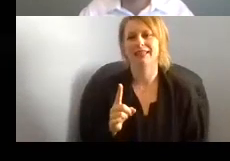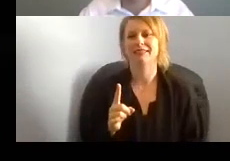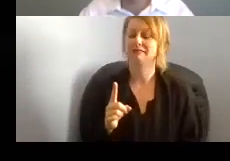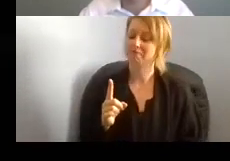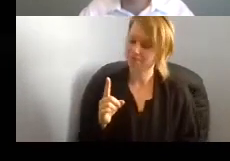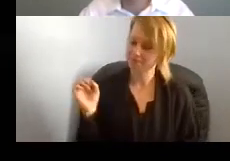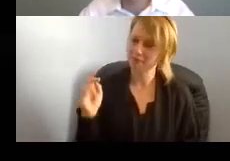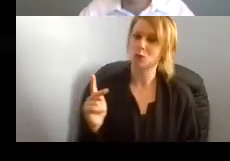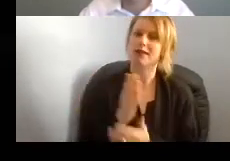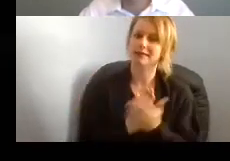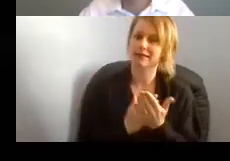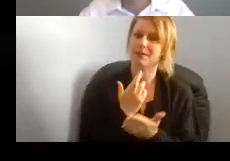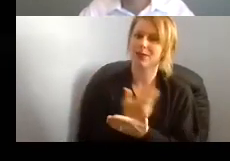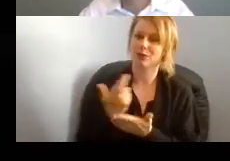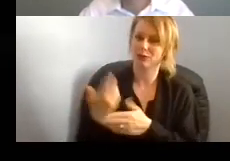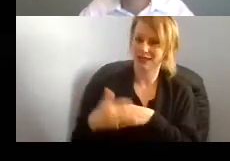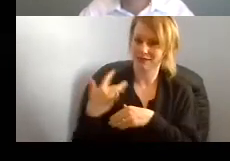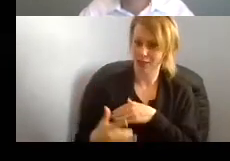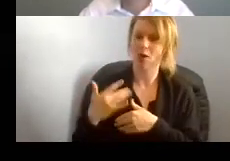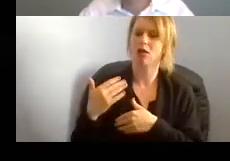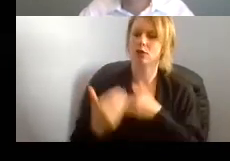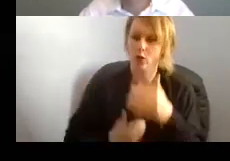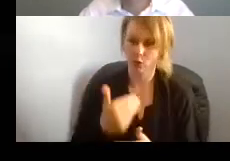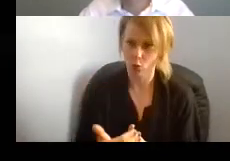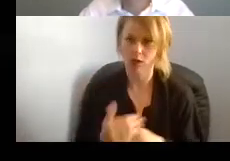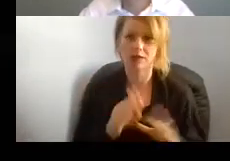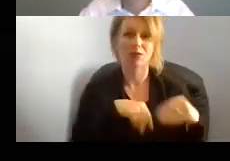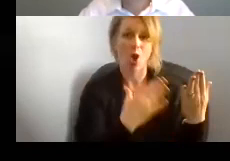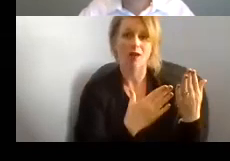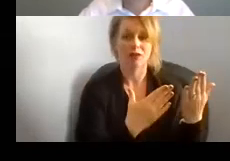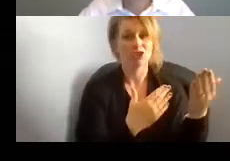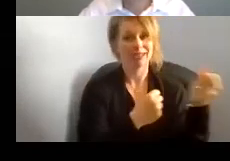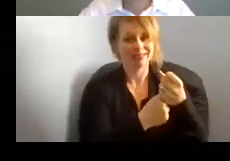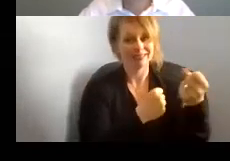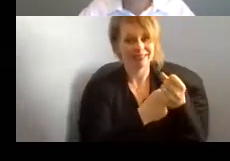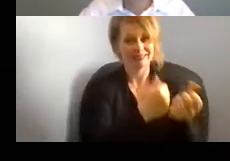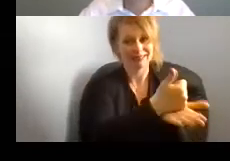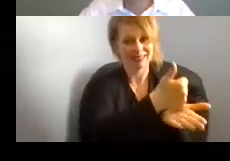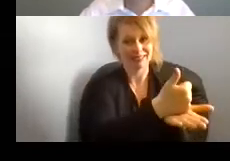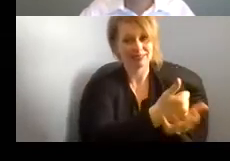the resources that are there. Offer to provide some assistance. And the other thing, which I tell people – because I’ve done